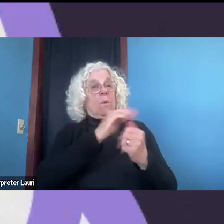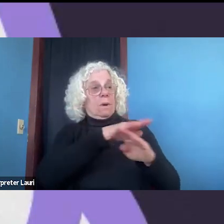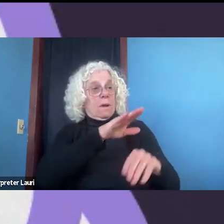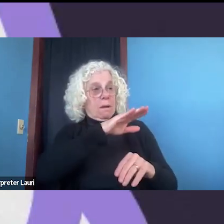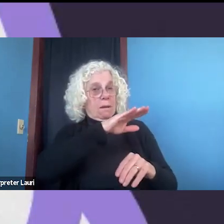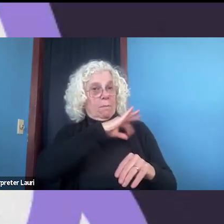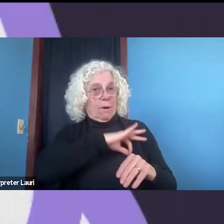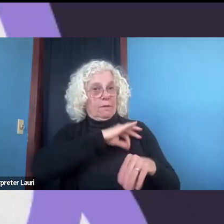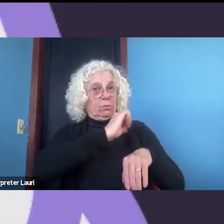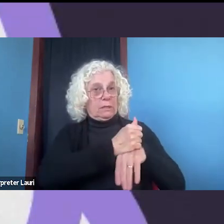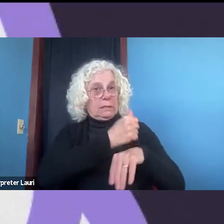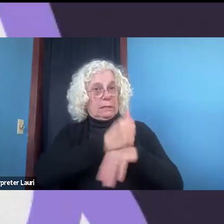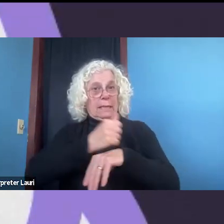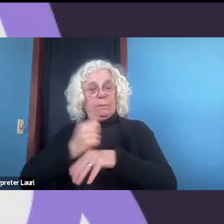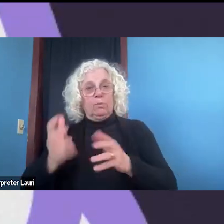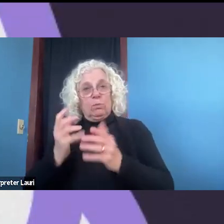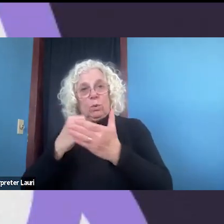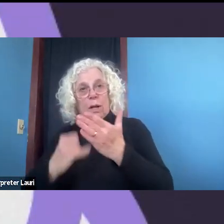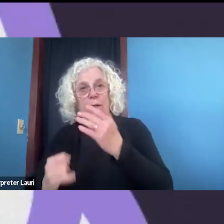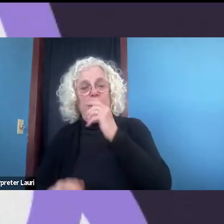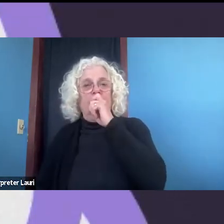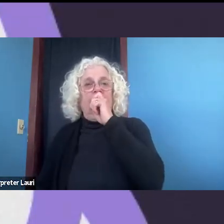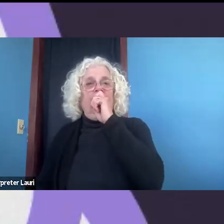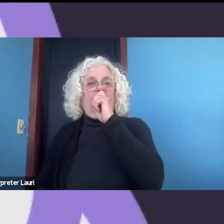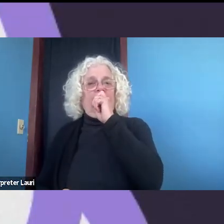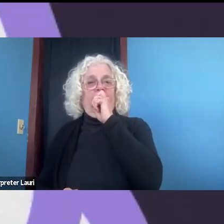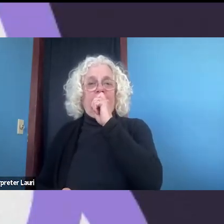Even now, however, we know that each community in America is distinct,